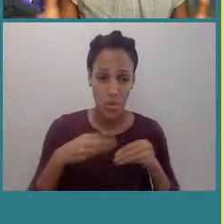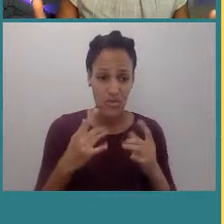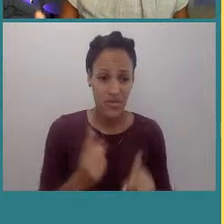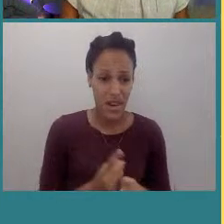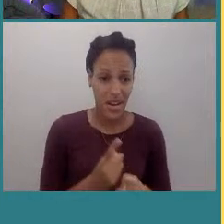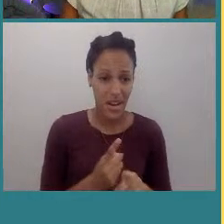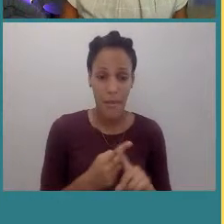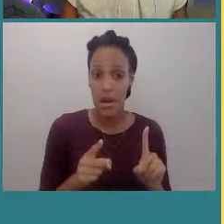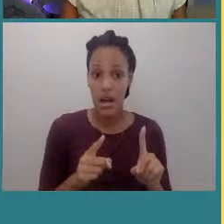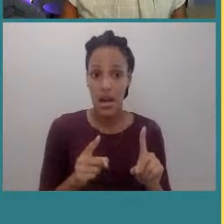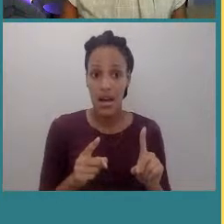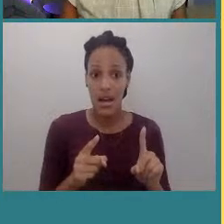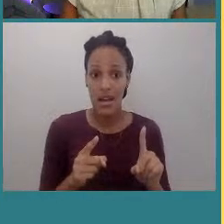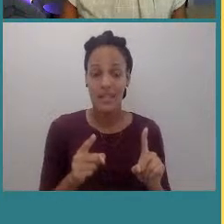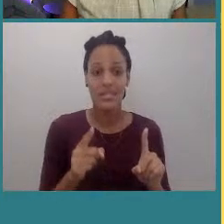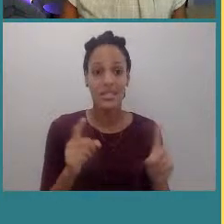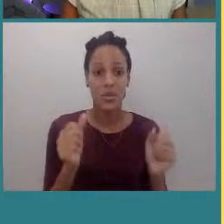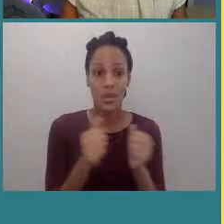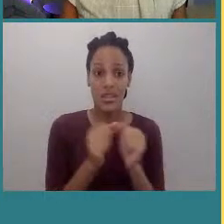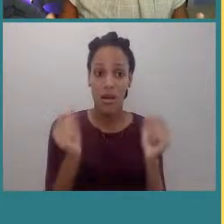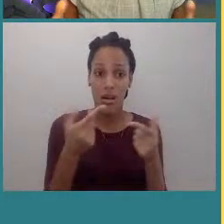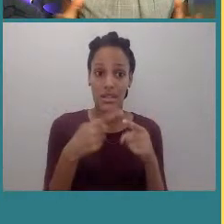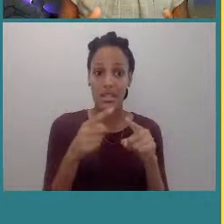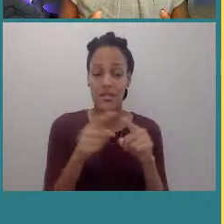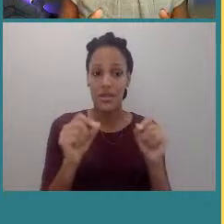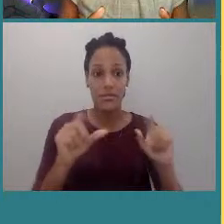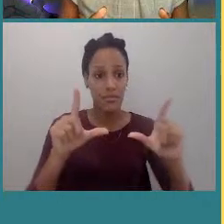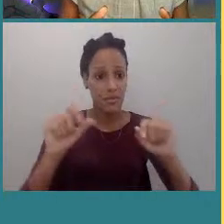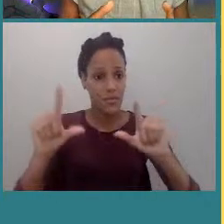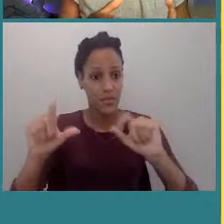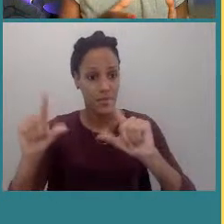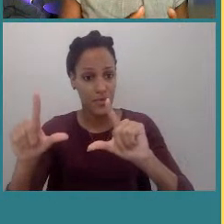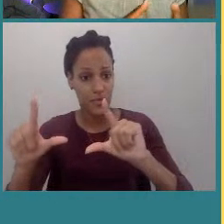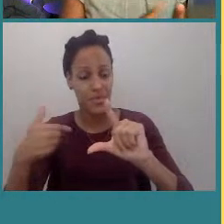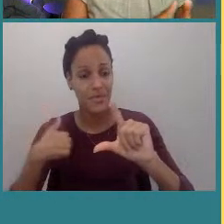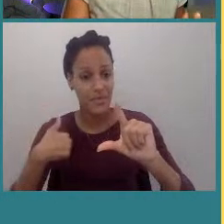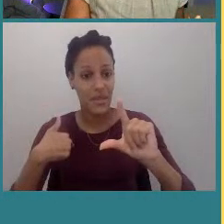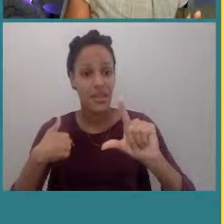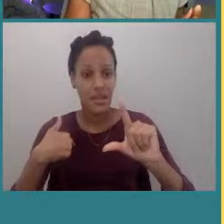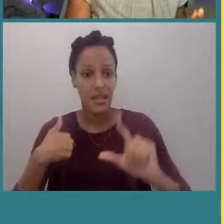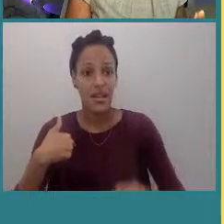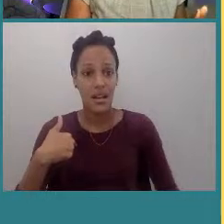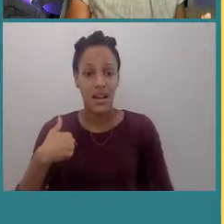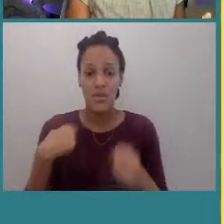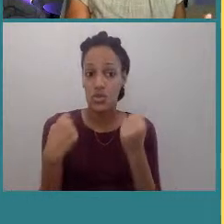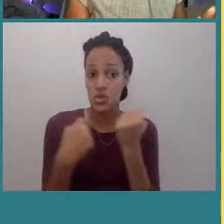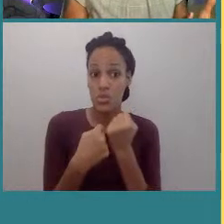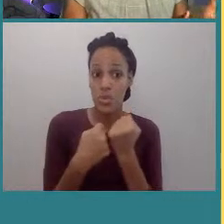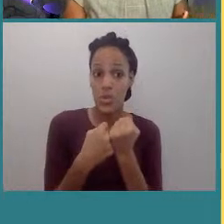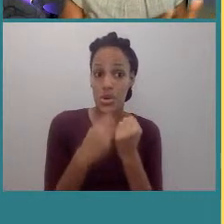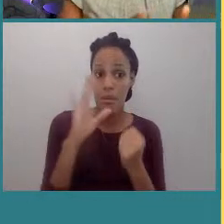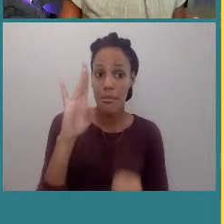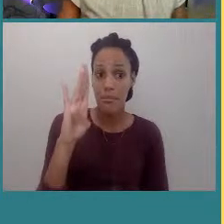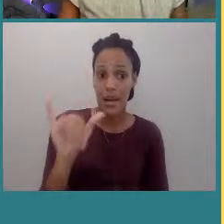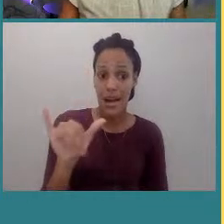the places that I have been on I was supported by some Black person that worked within those